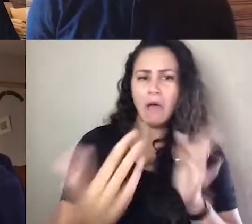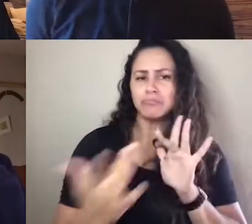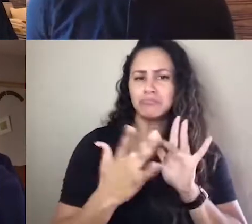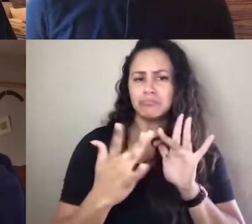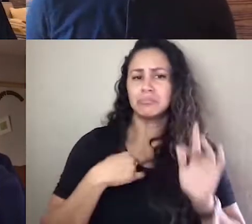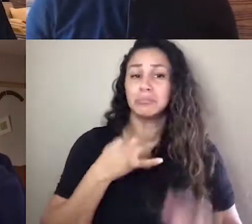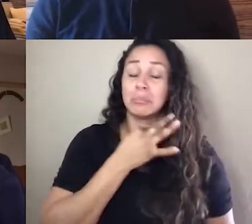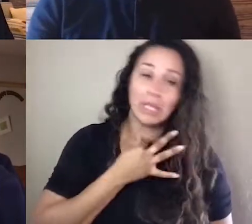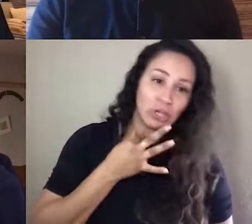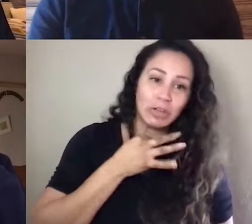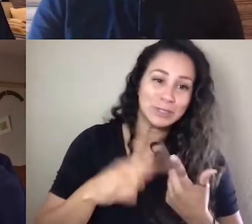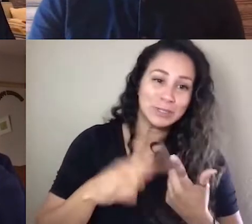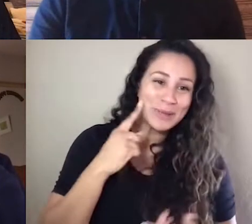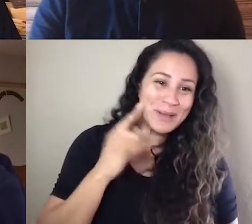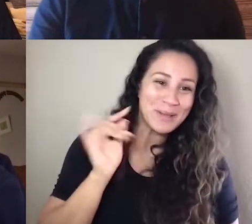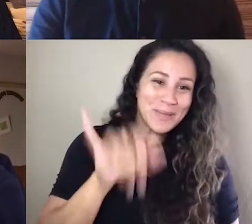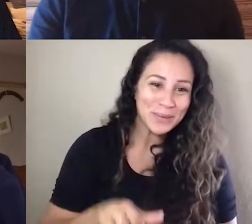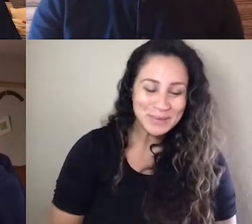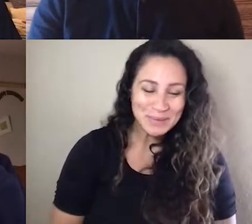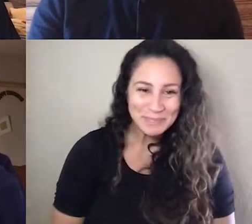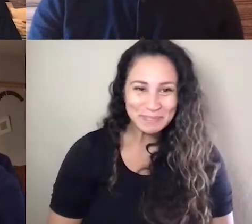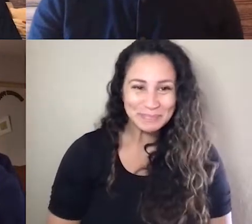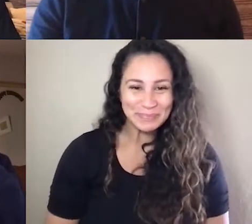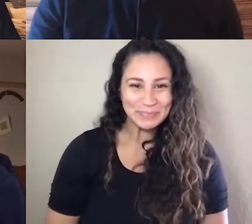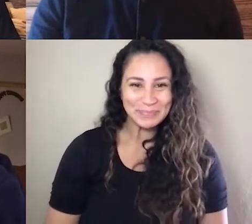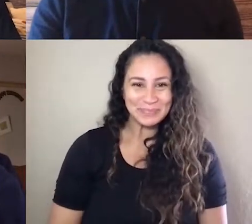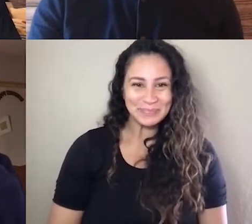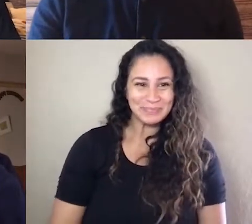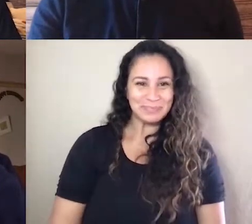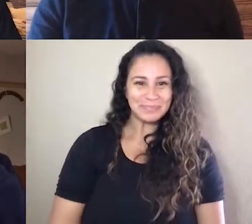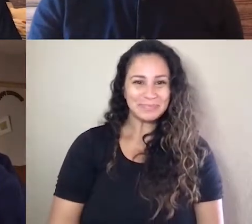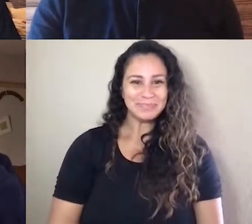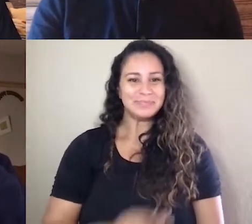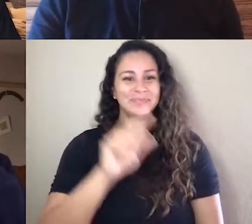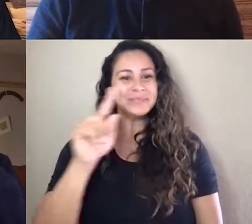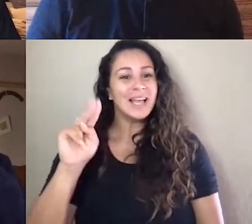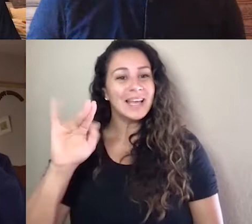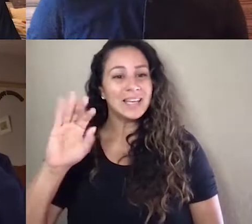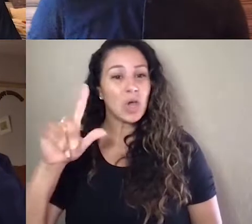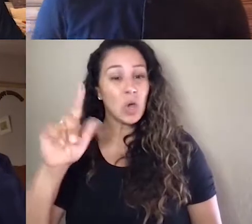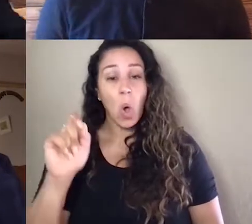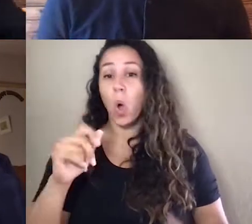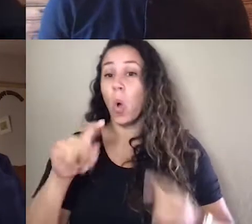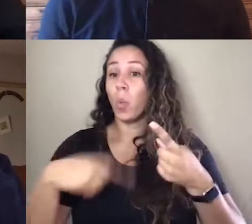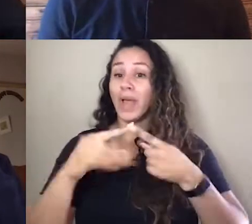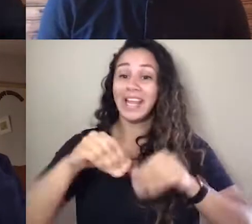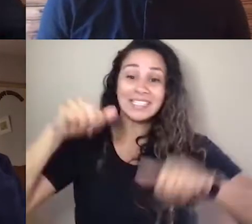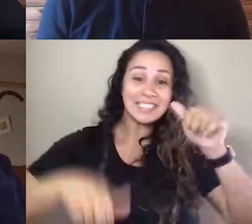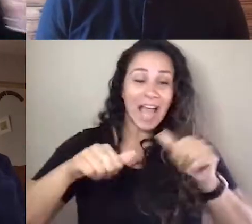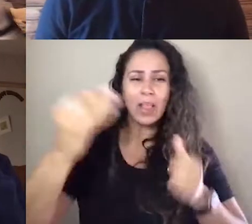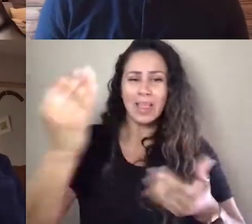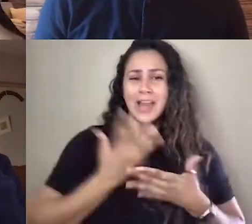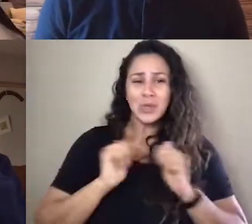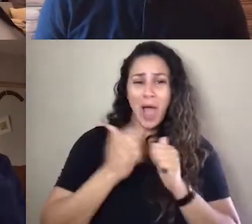YEAH, I THINK WHEN IN DOUBT, LET US KNOW HOW YOU